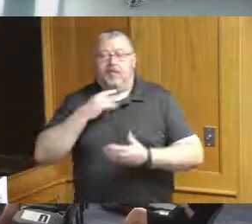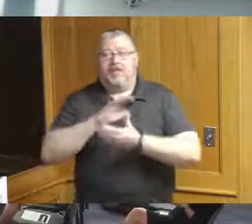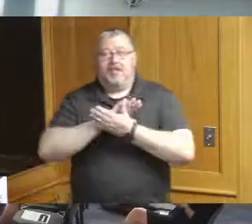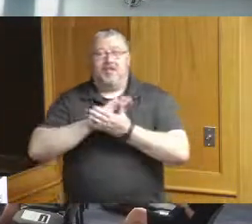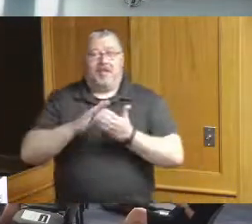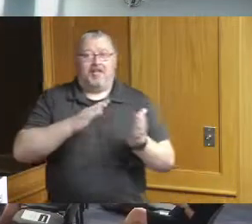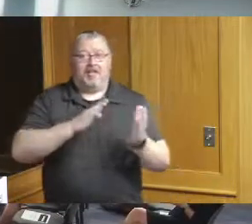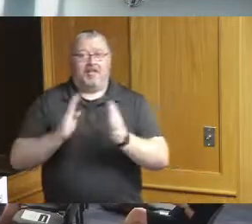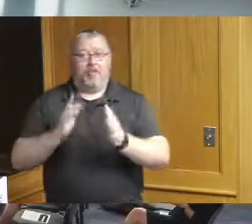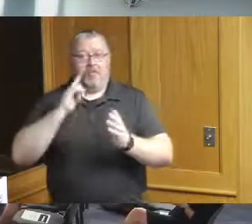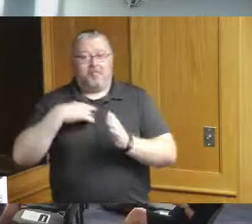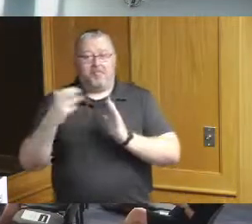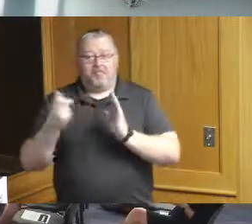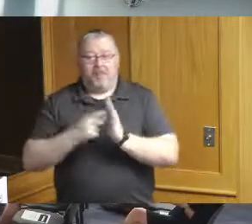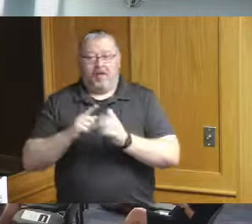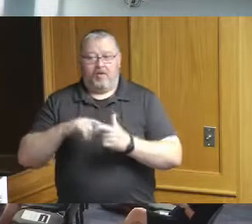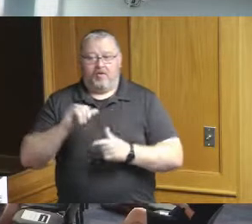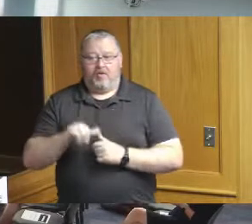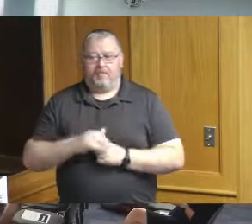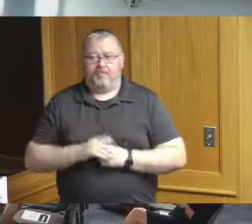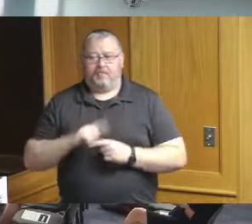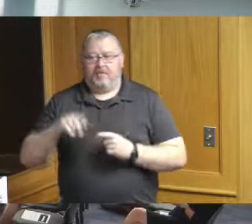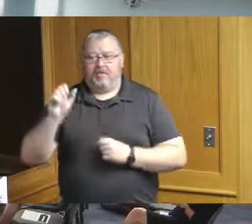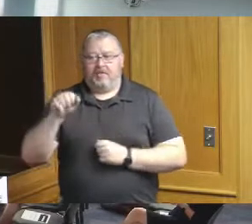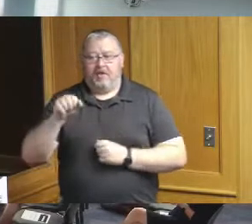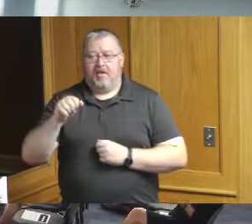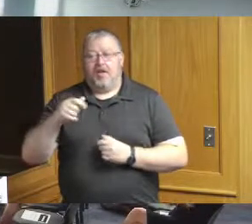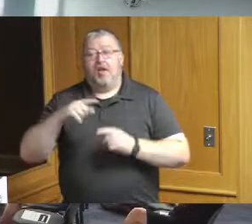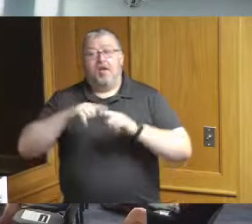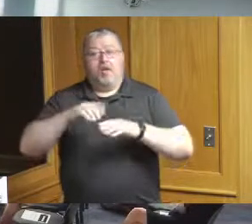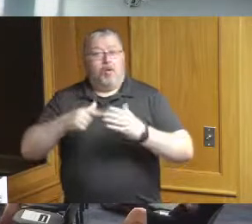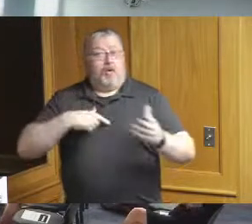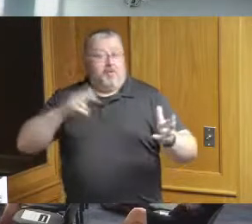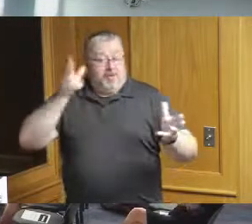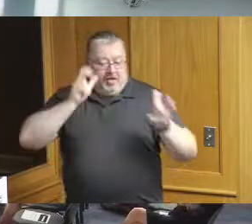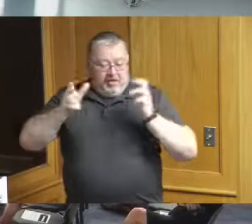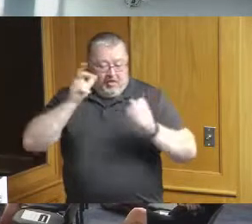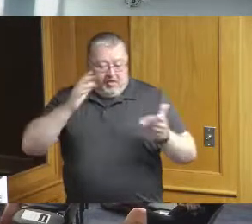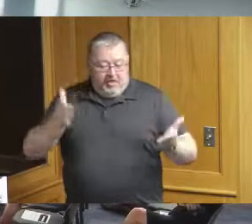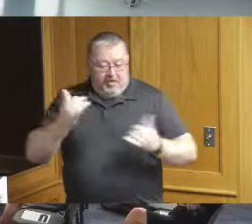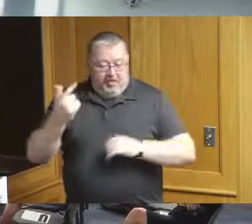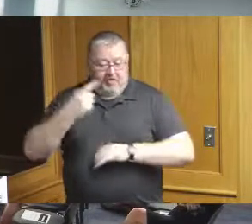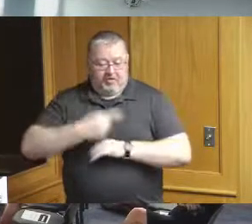here okay but uh the uh yes so based upon what I'm hearing here here today and I've talked with uh